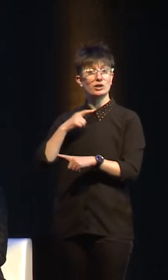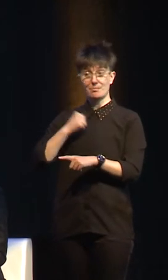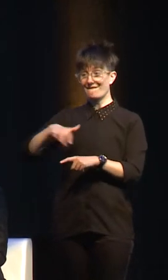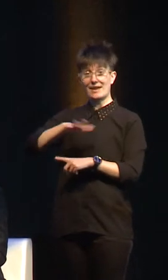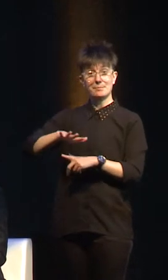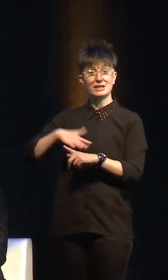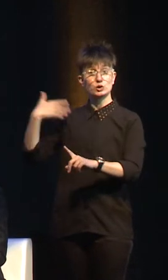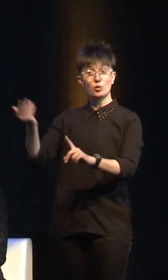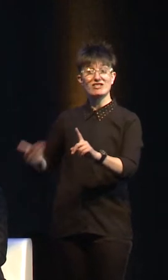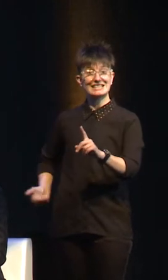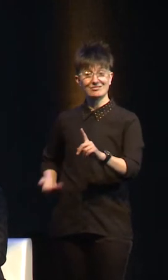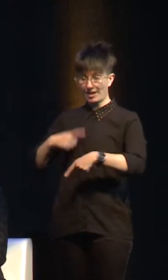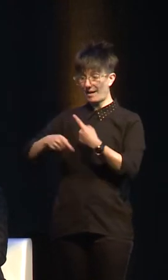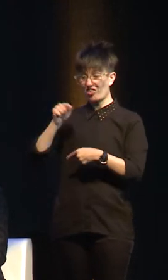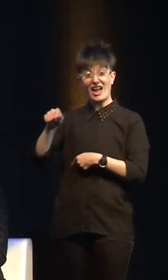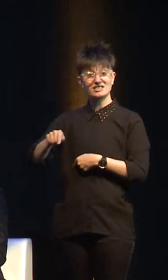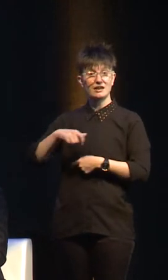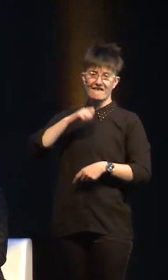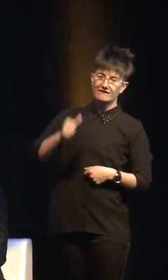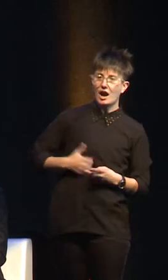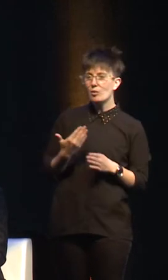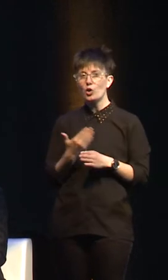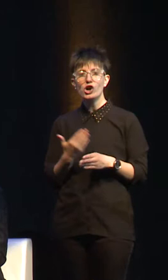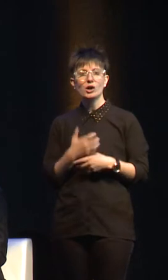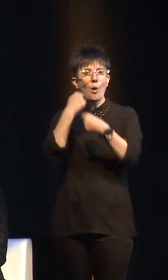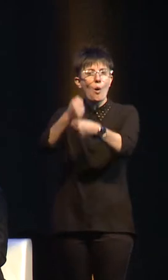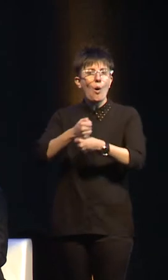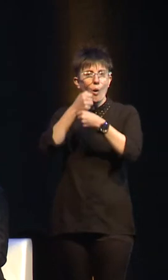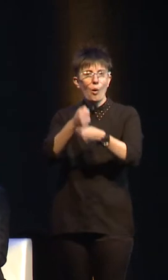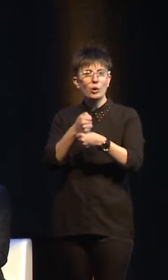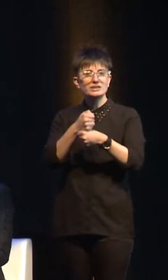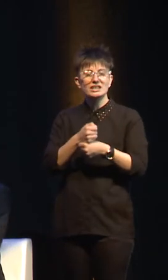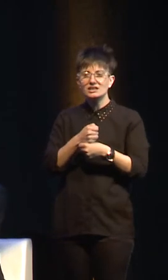and about riding around on horses on the beach you know and all of that kind of thing and